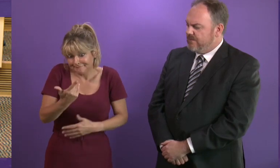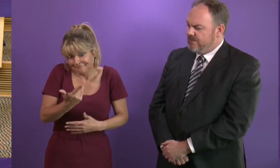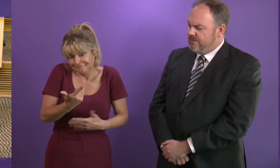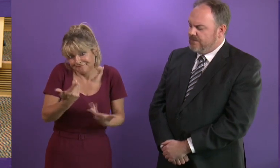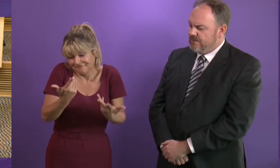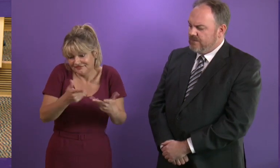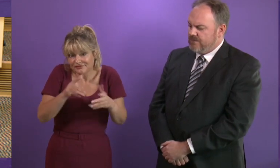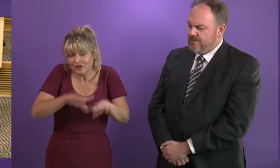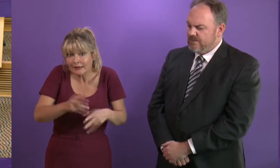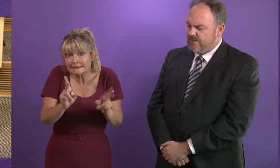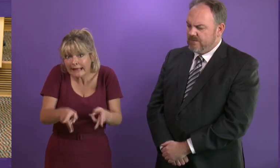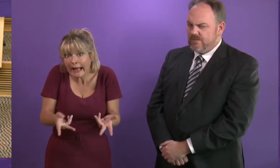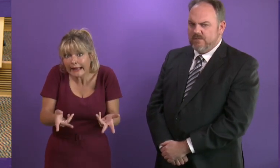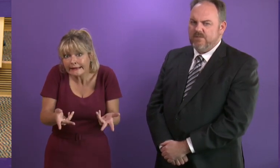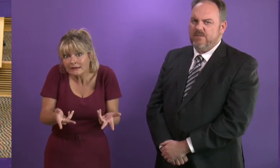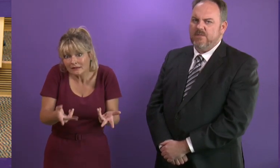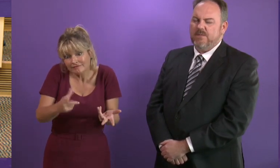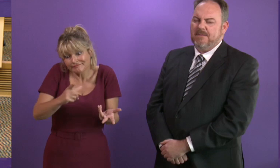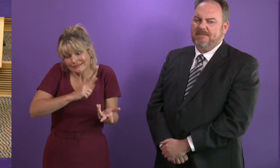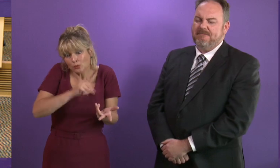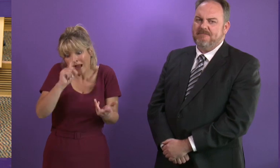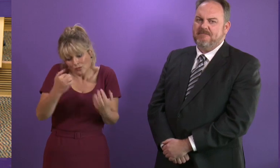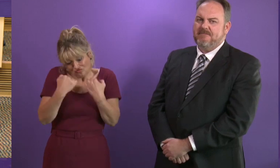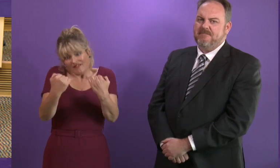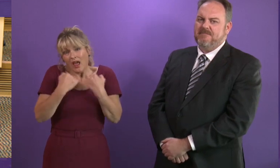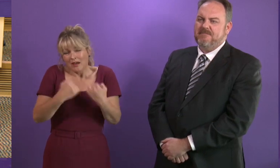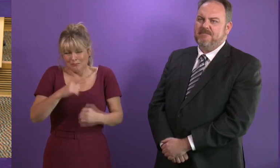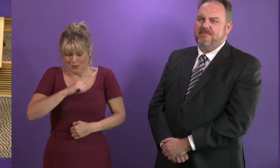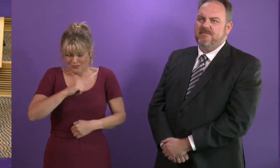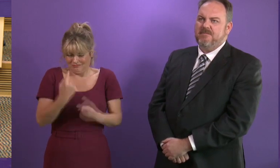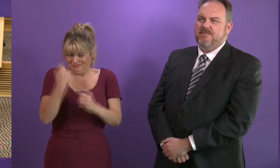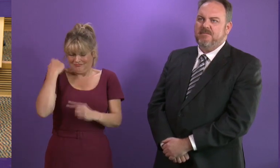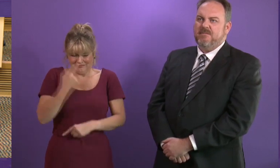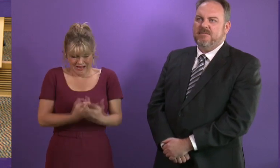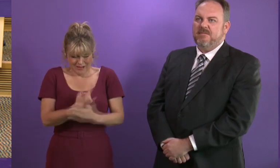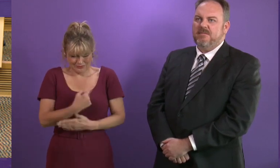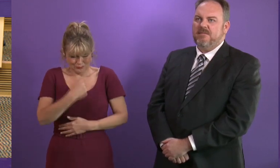often reflect on is the inability of different professionals to share information about the